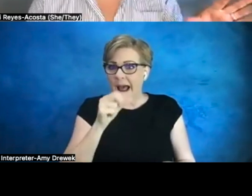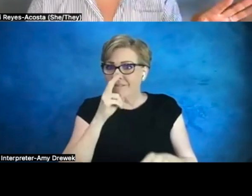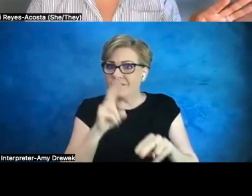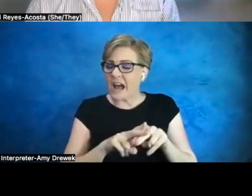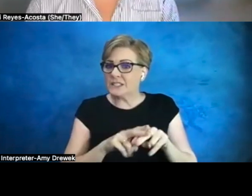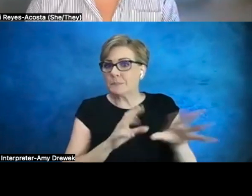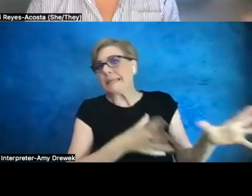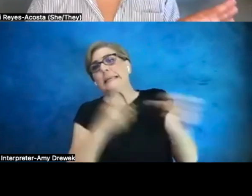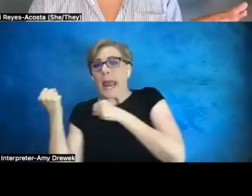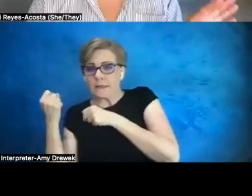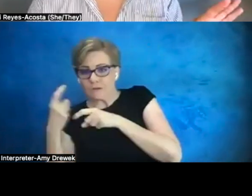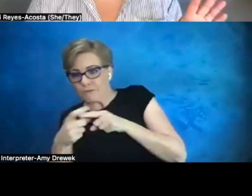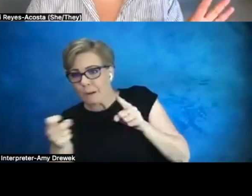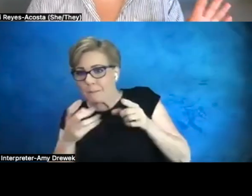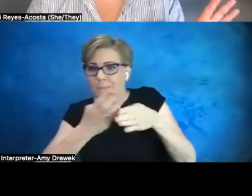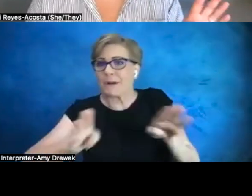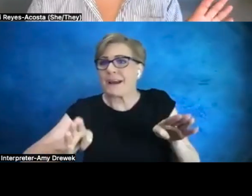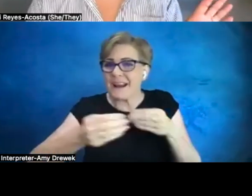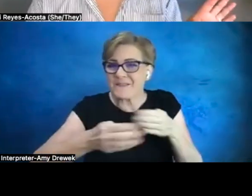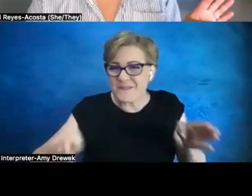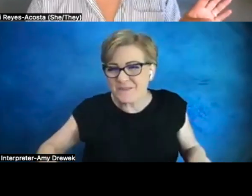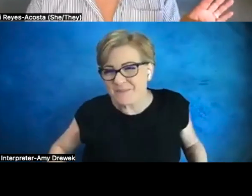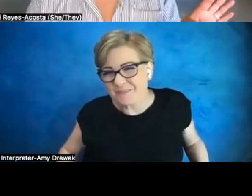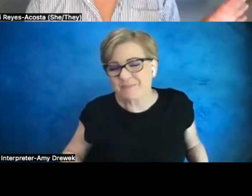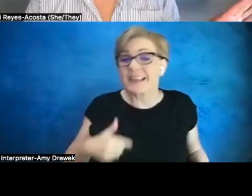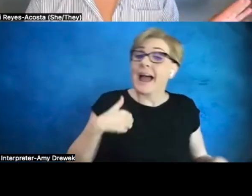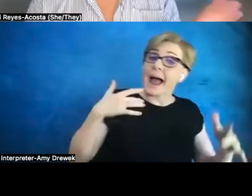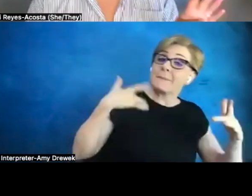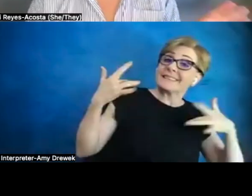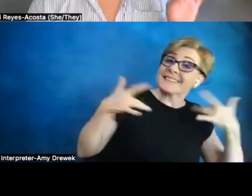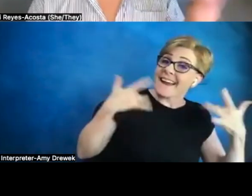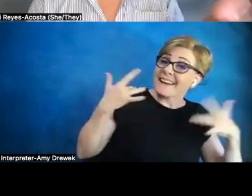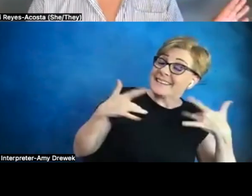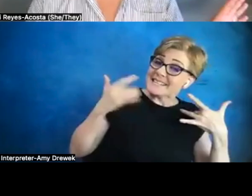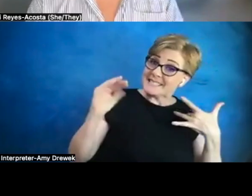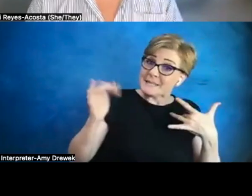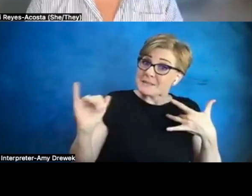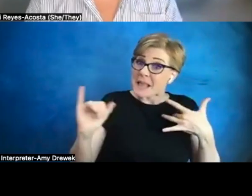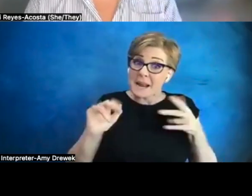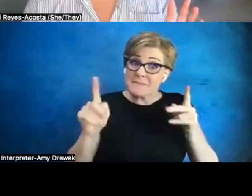of your breakout room, but I am really excited that it seems like folks were staying in there.